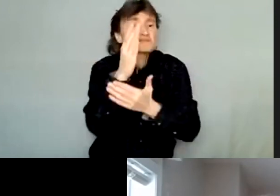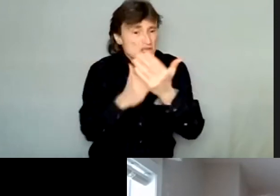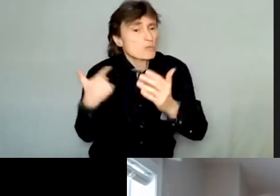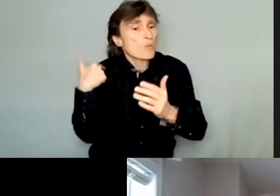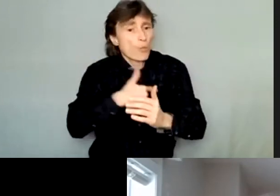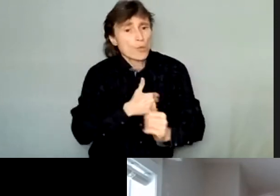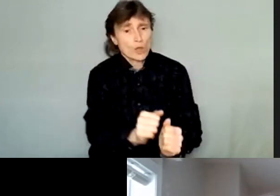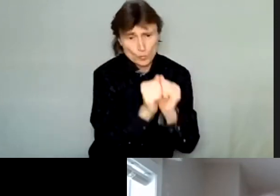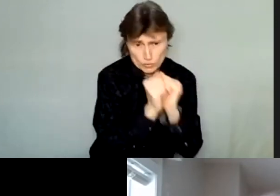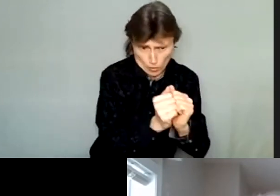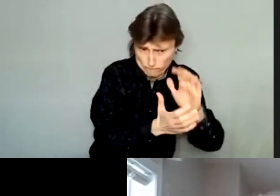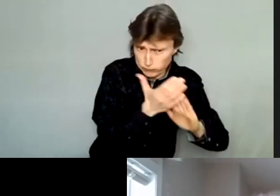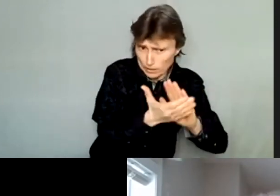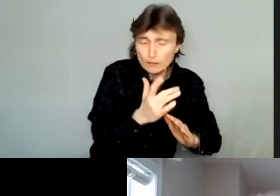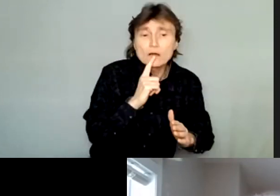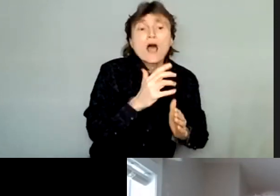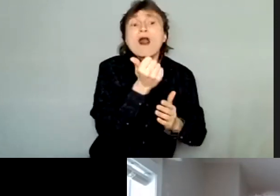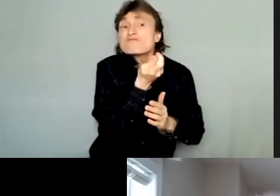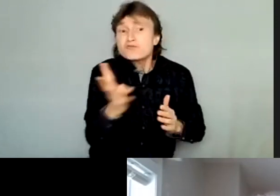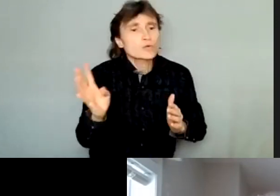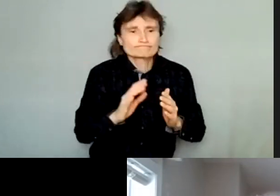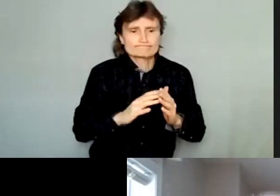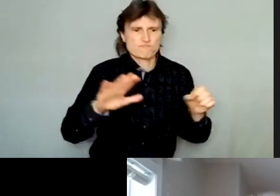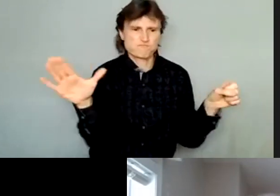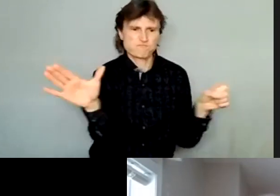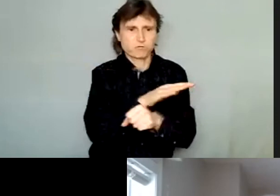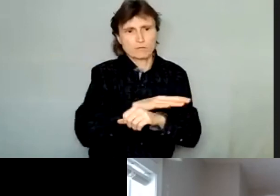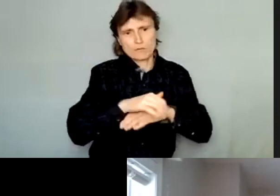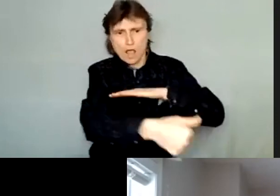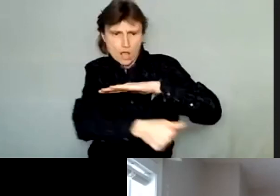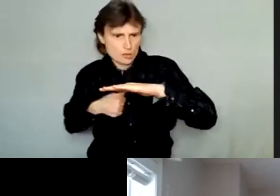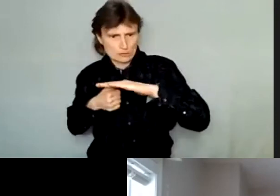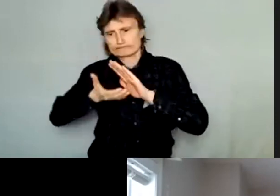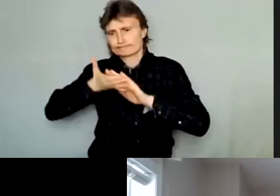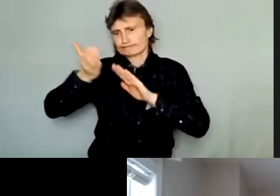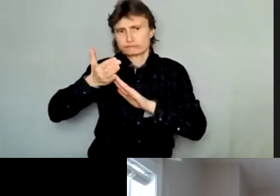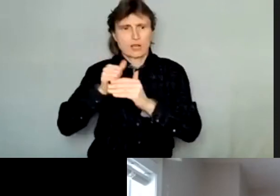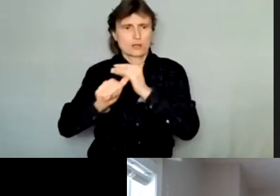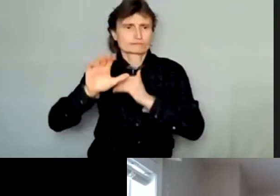that will shift to CADA more fully during this time. So you'll notice a gradual transition.